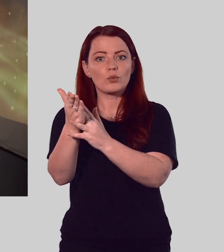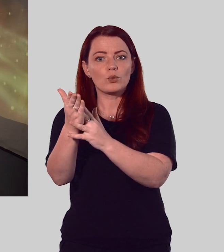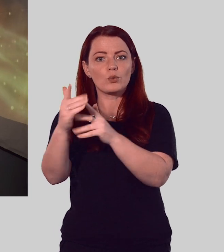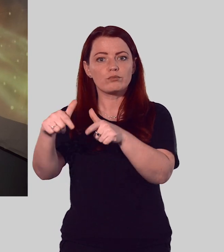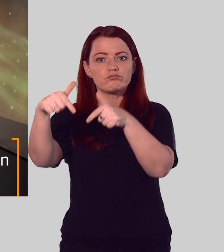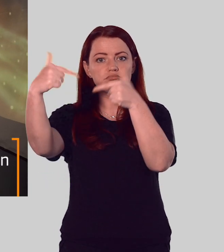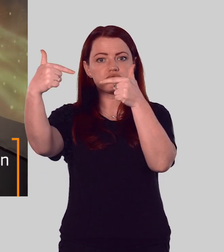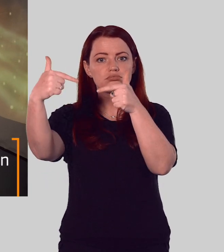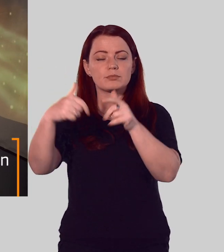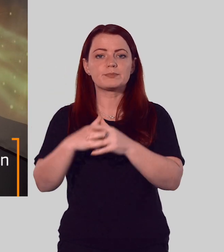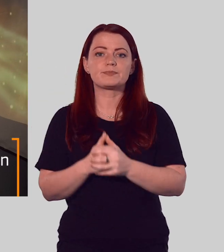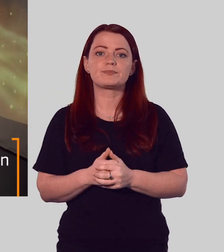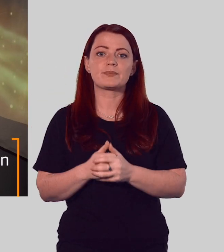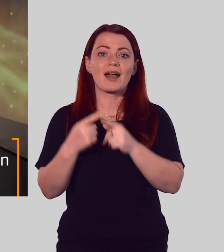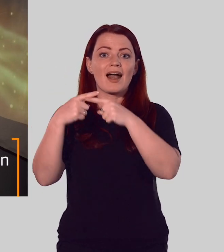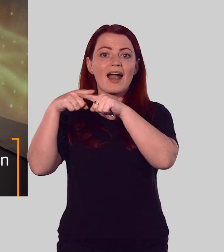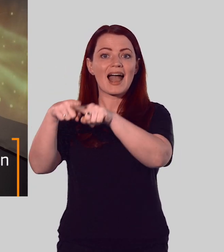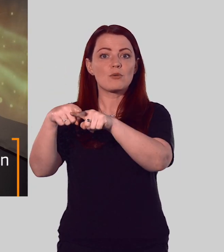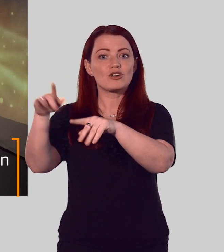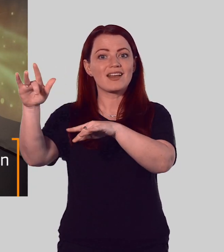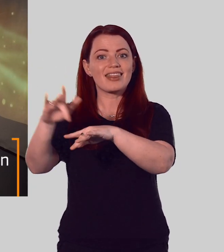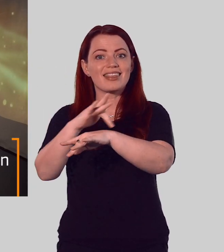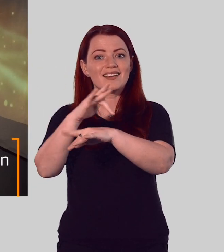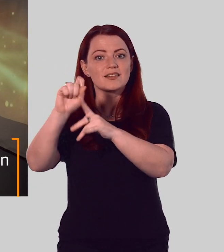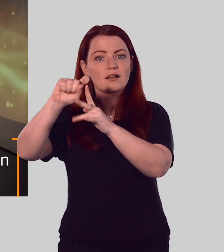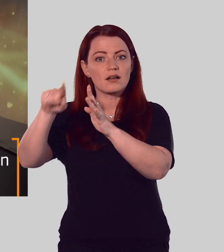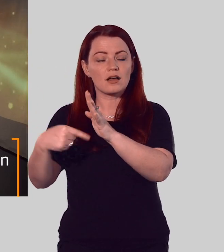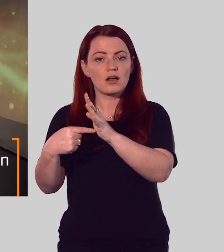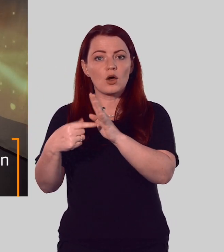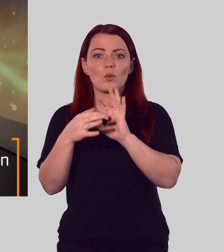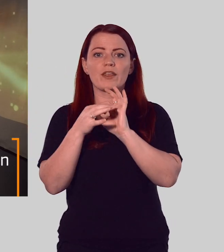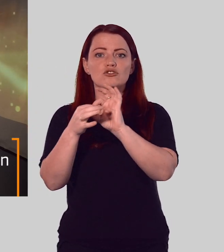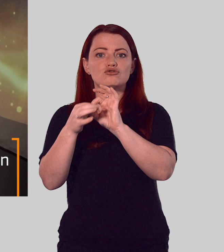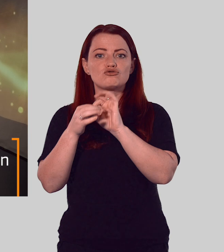a hybrid theatre piece with a transmedia story